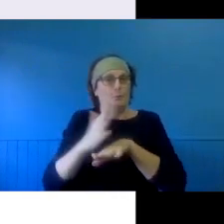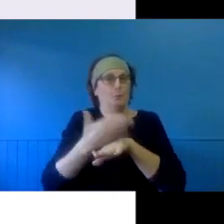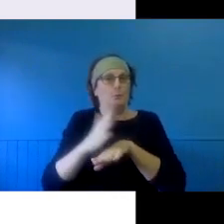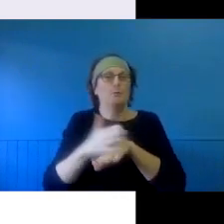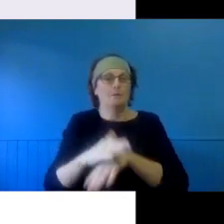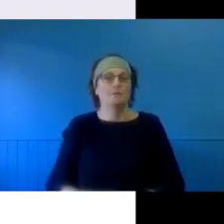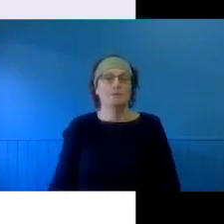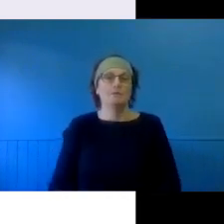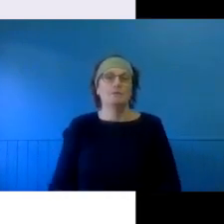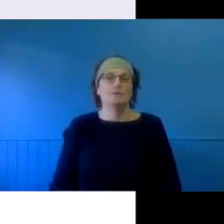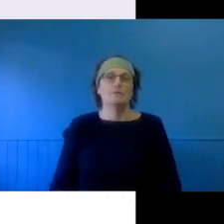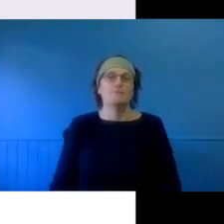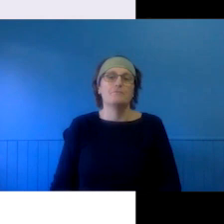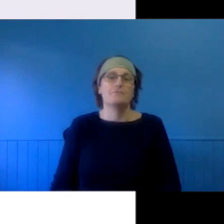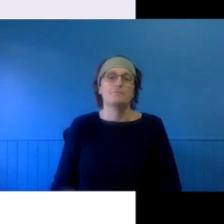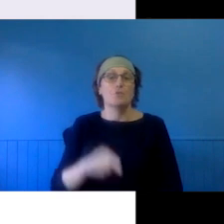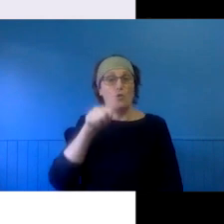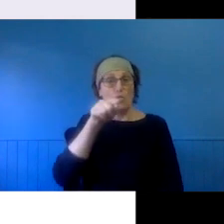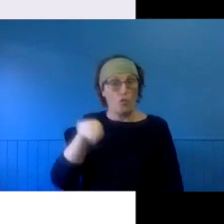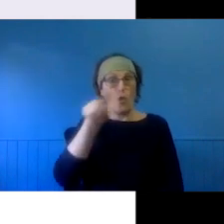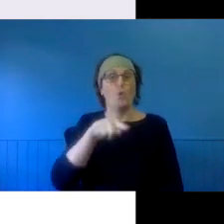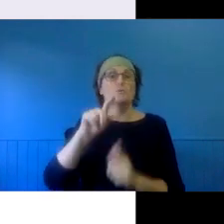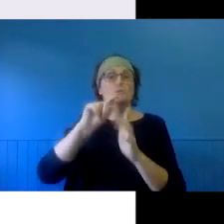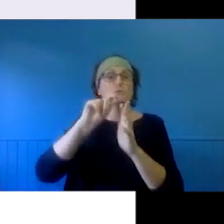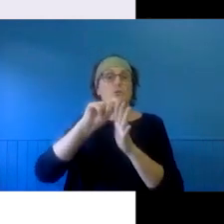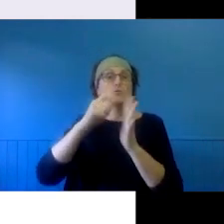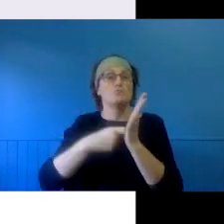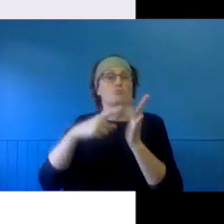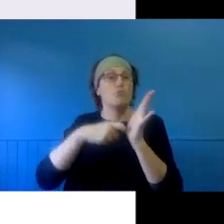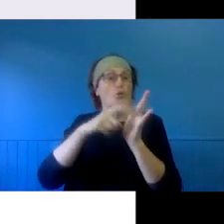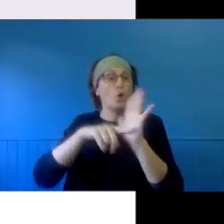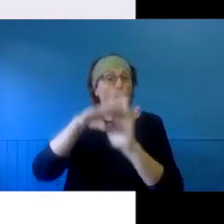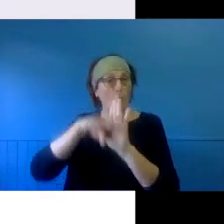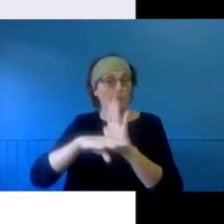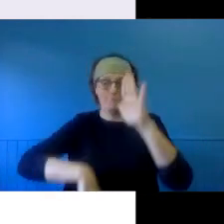of the protocols will be a complete document - so, all of the artforms